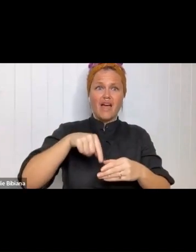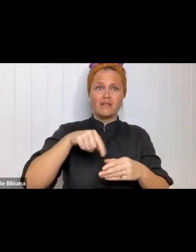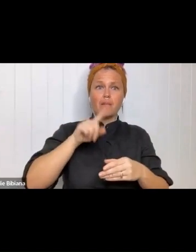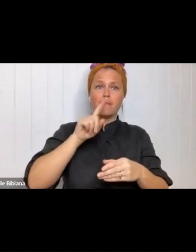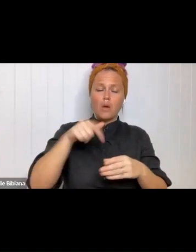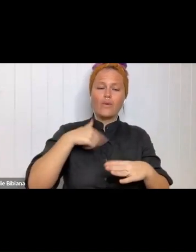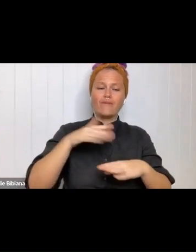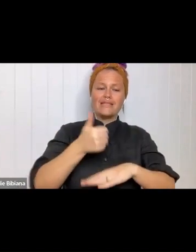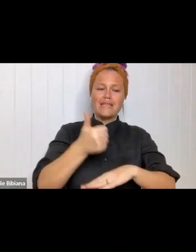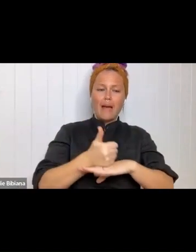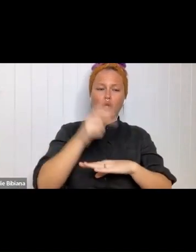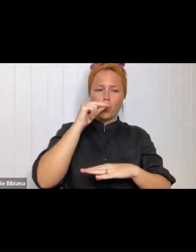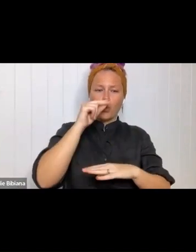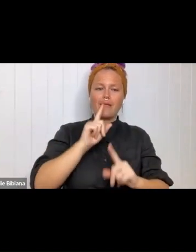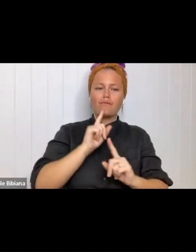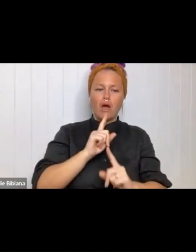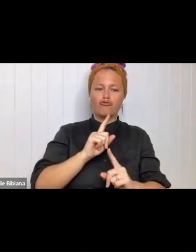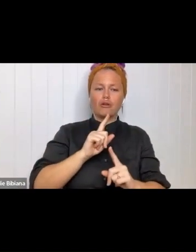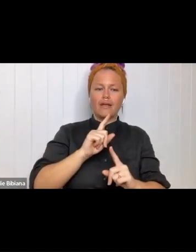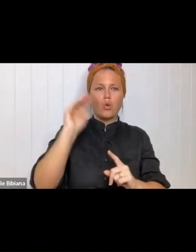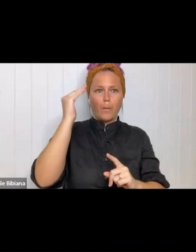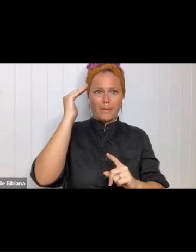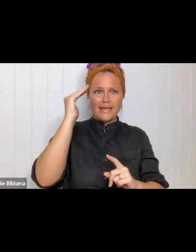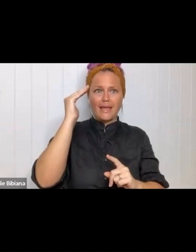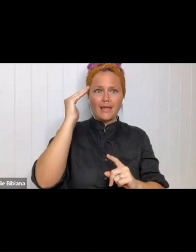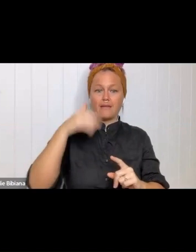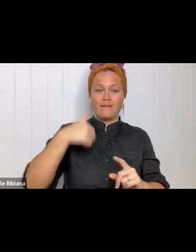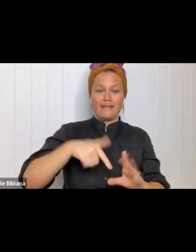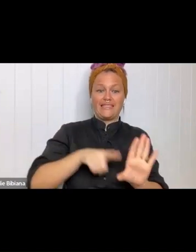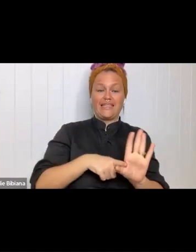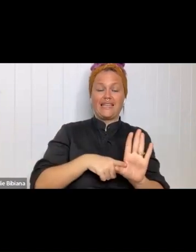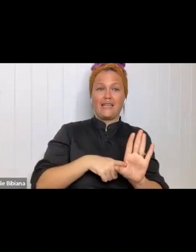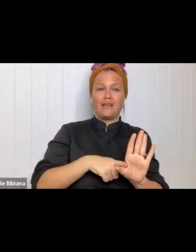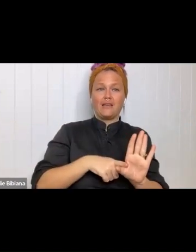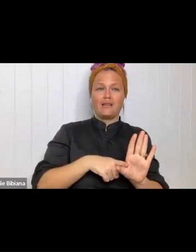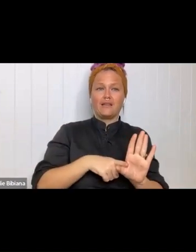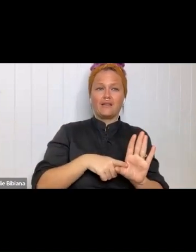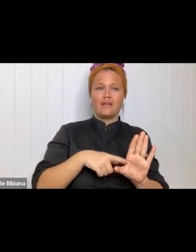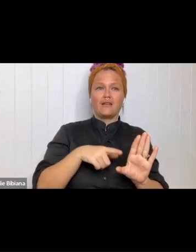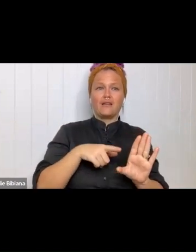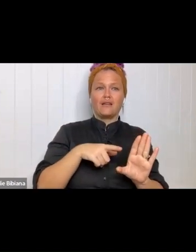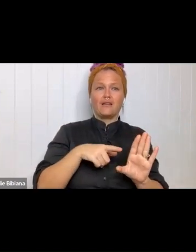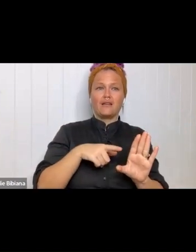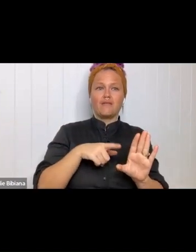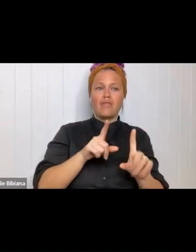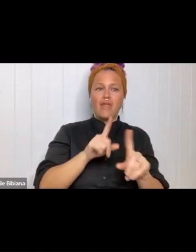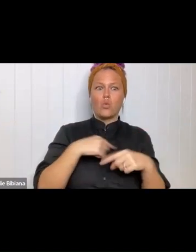advisory committee this year, that we are very much learning